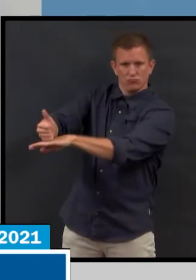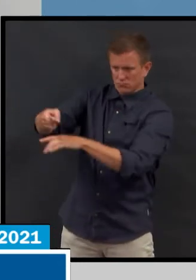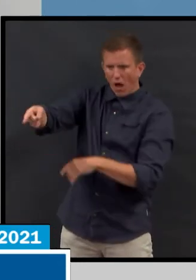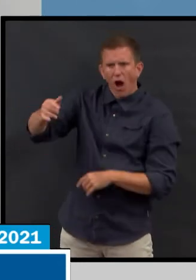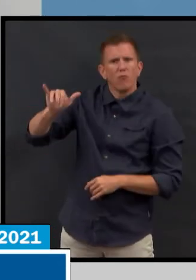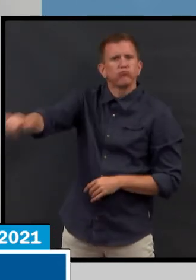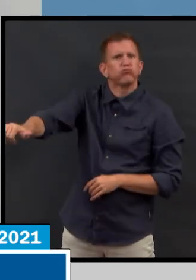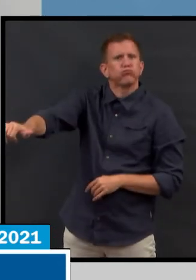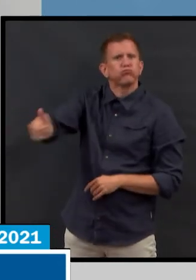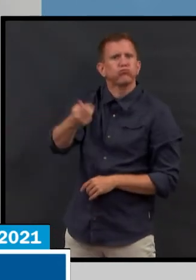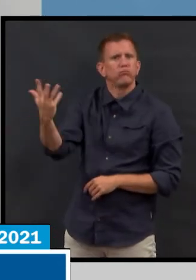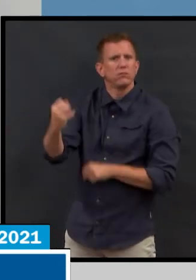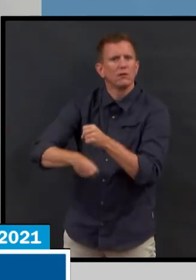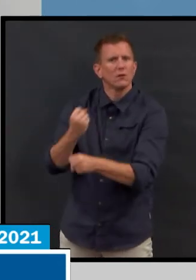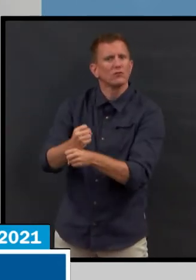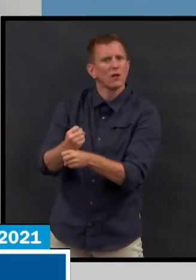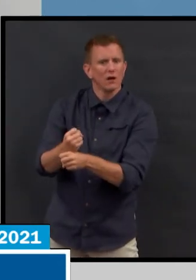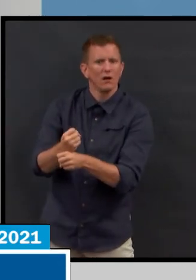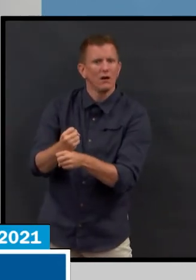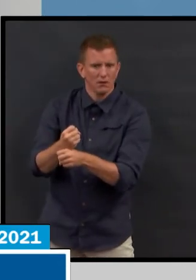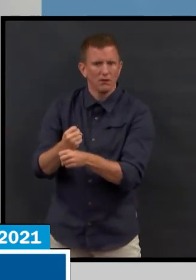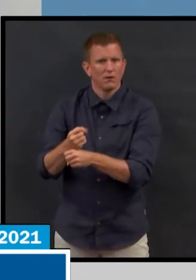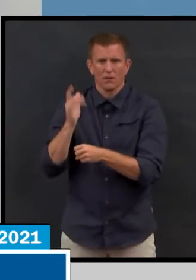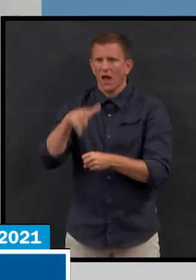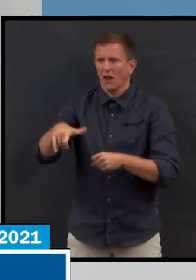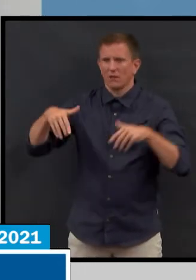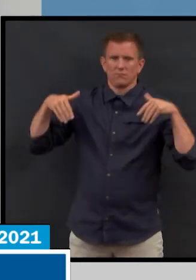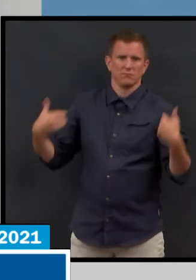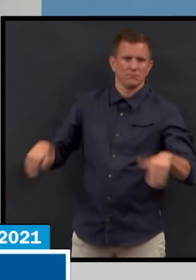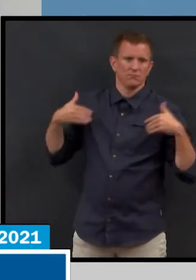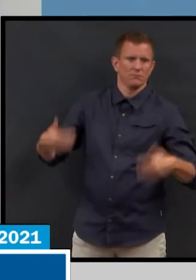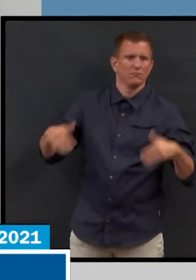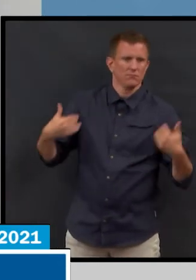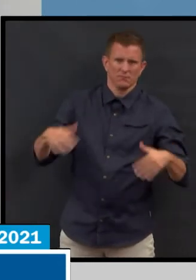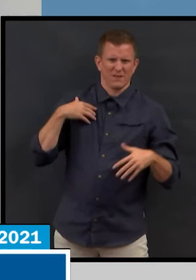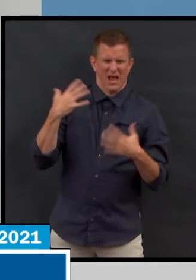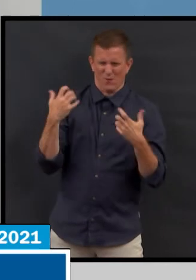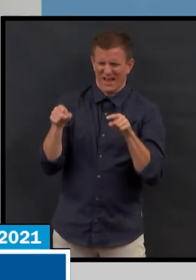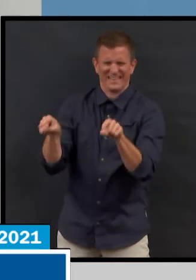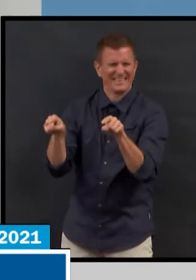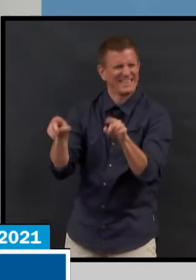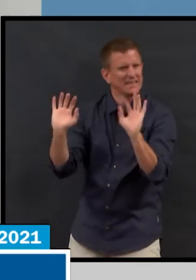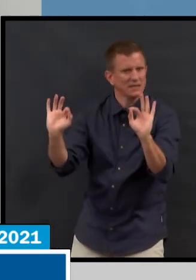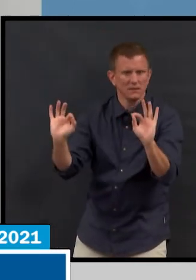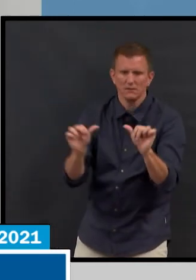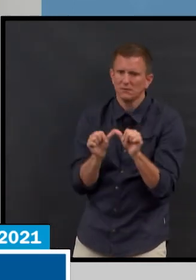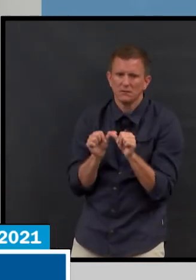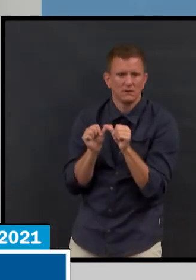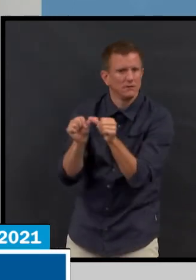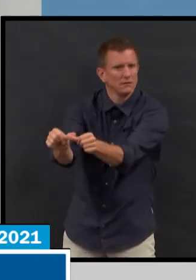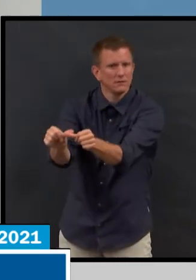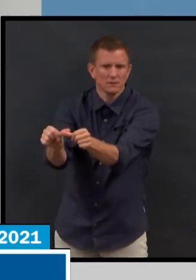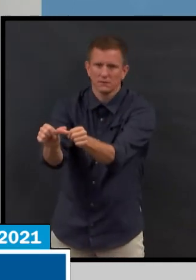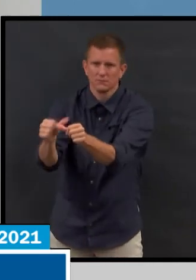we want to do that we know that it works in fact most of us and the united states who have